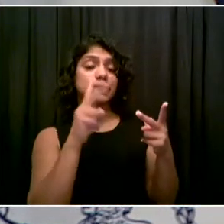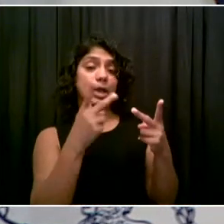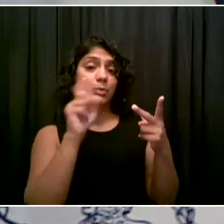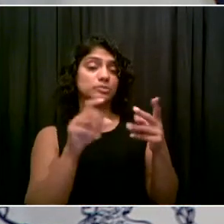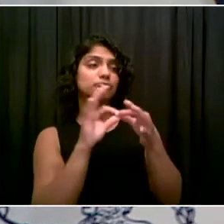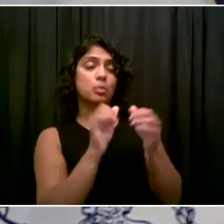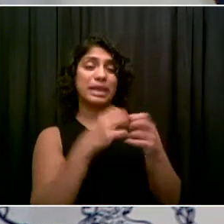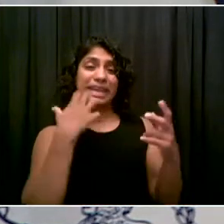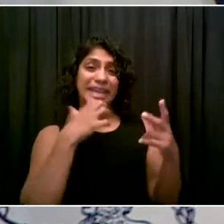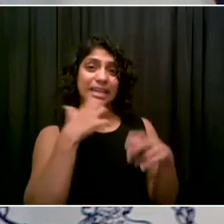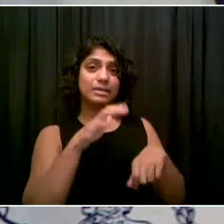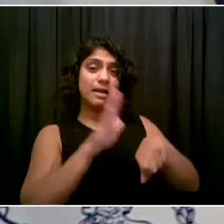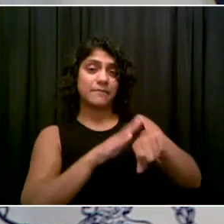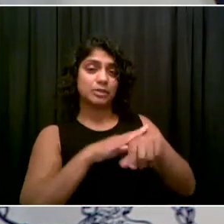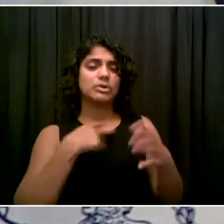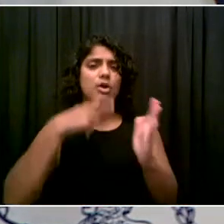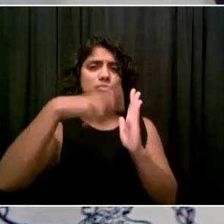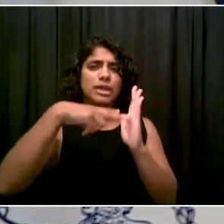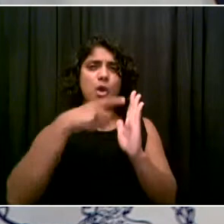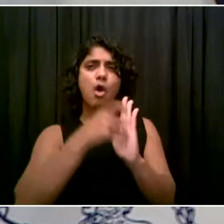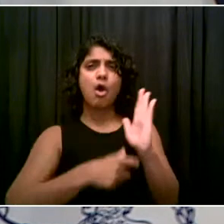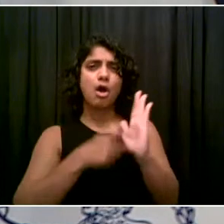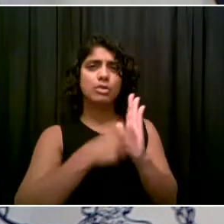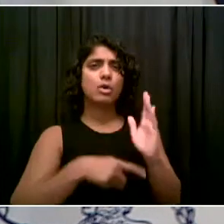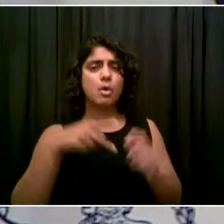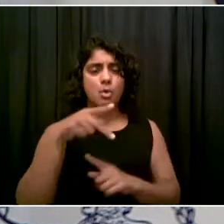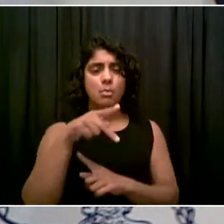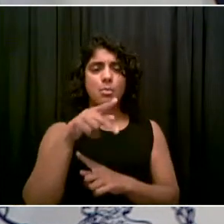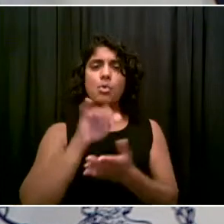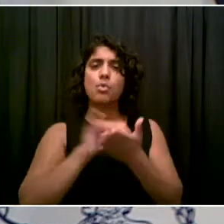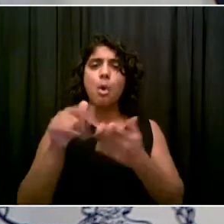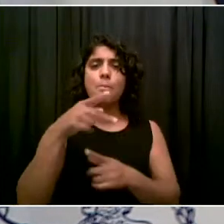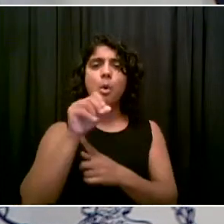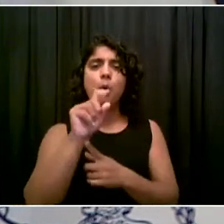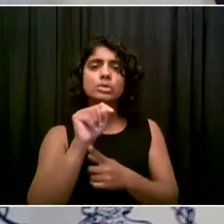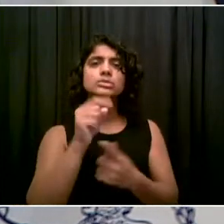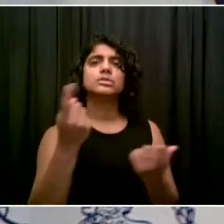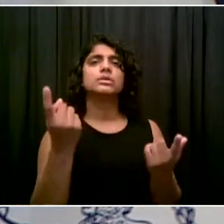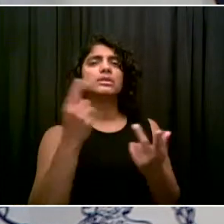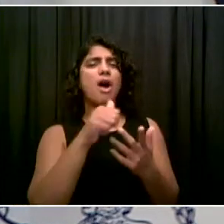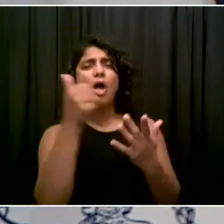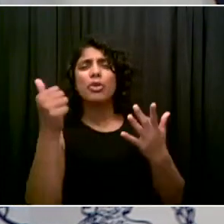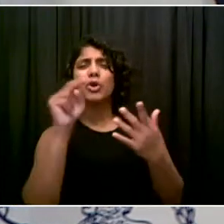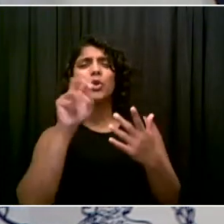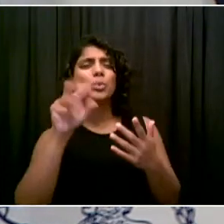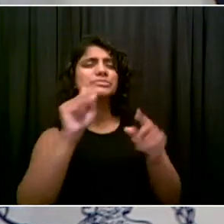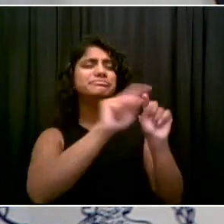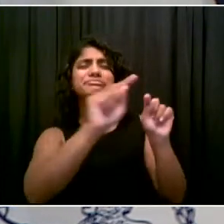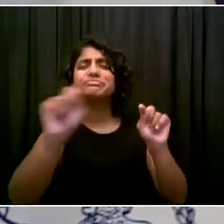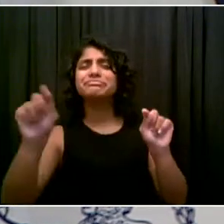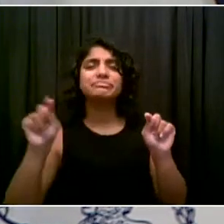IT. GO AHEAD KATIE. Reporter: SPEAKING OF THE HEAT, READ A